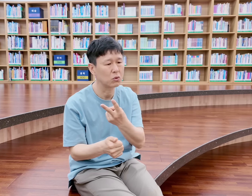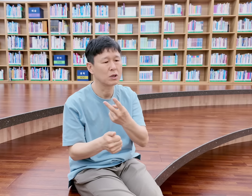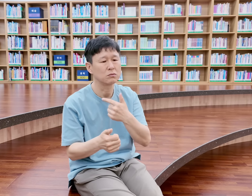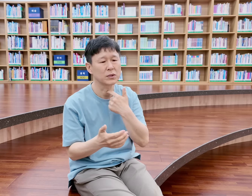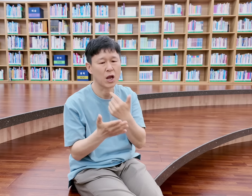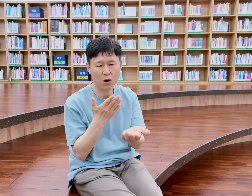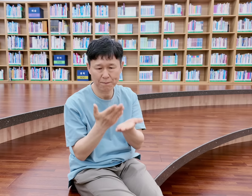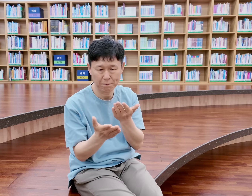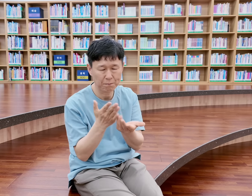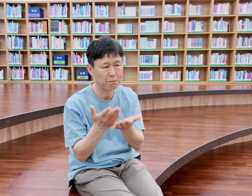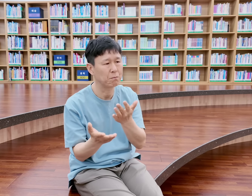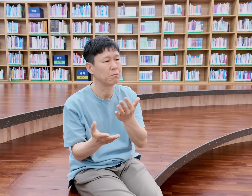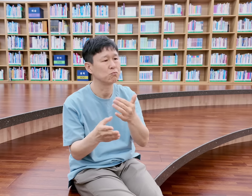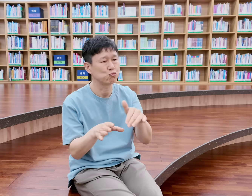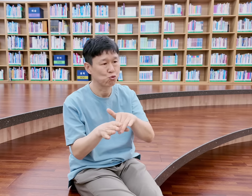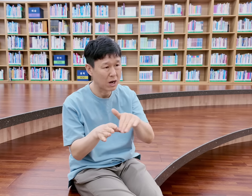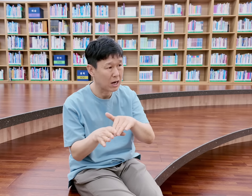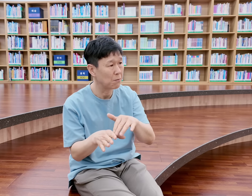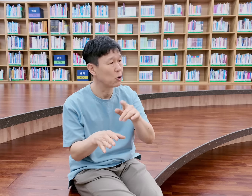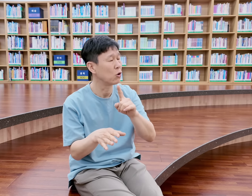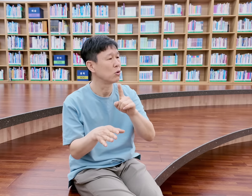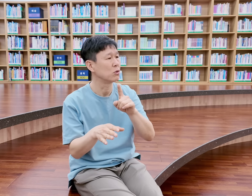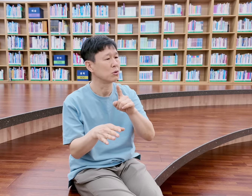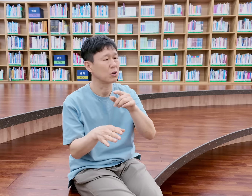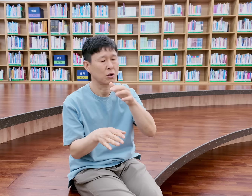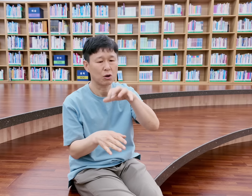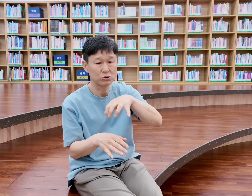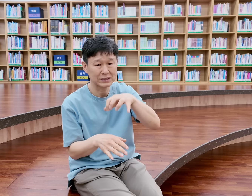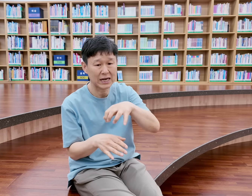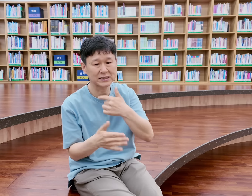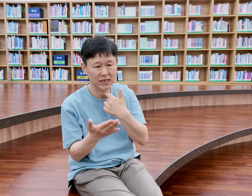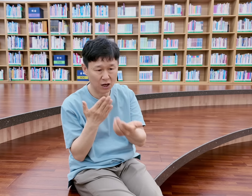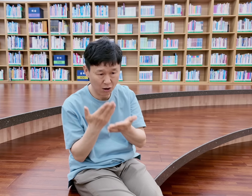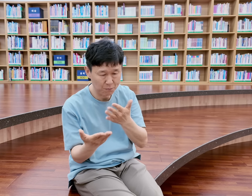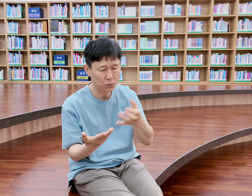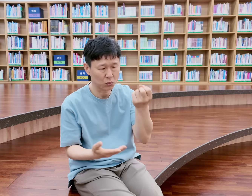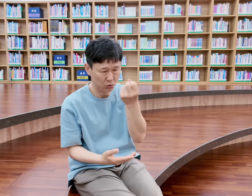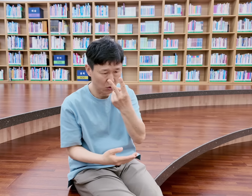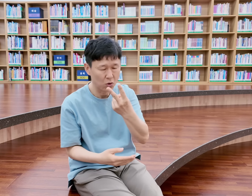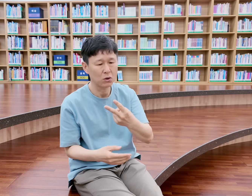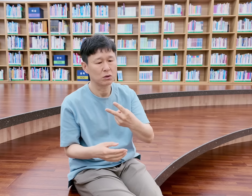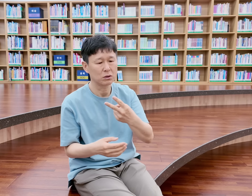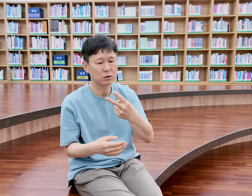There are also experiences, culture, and field experiences.